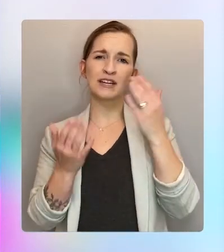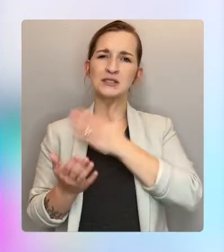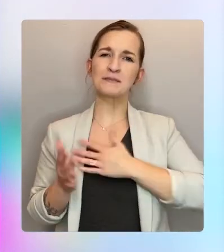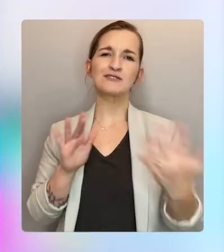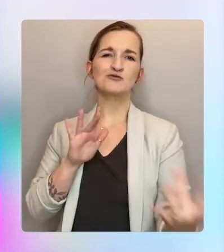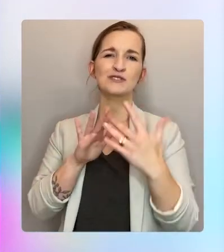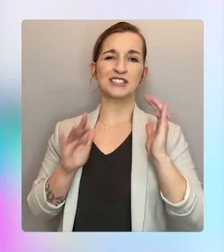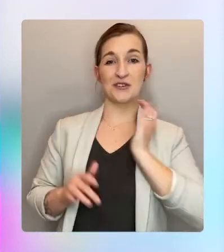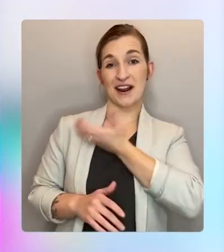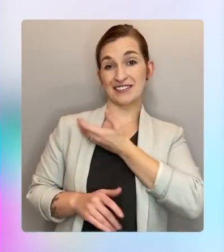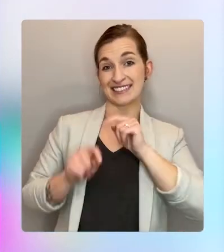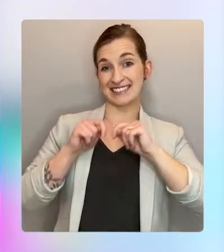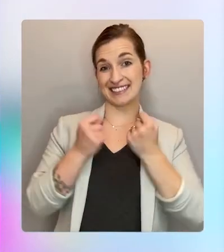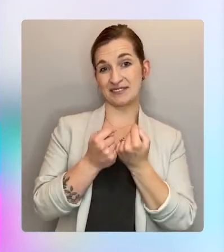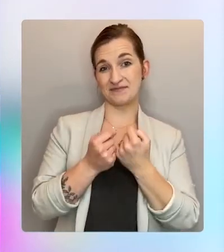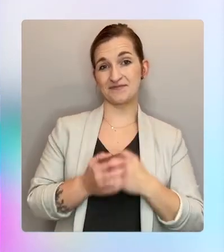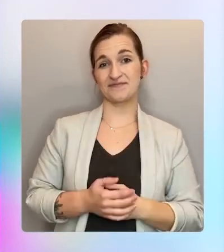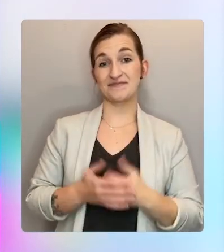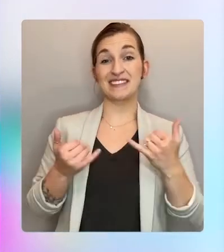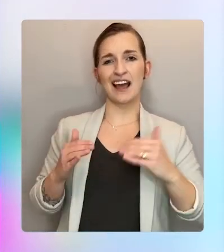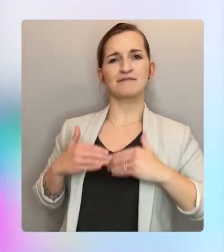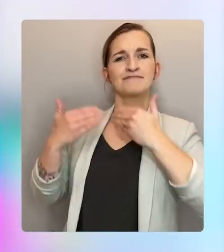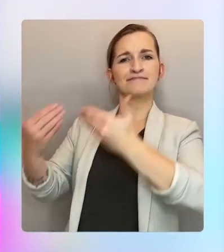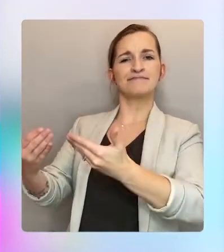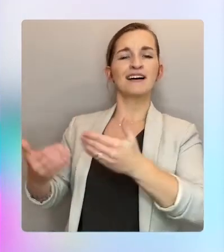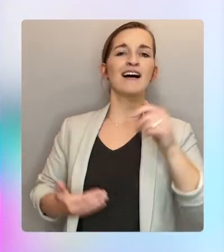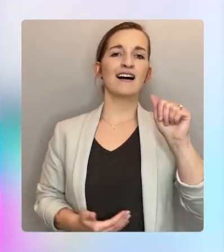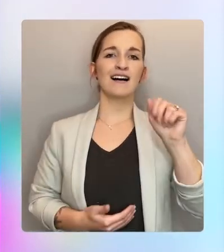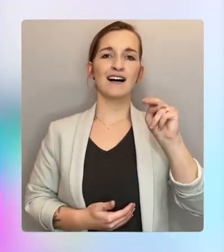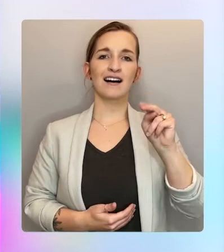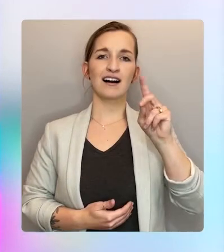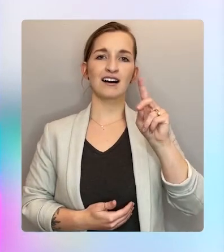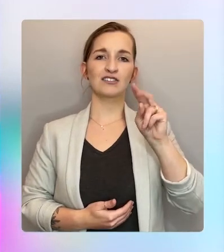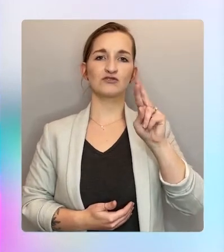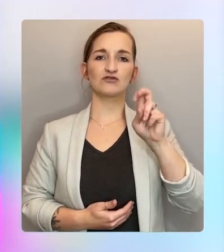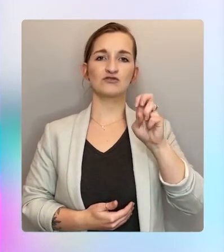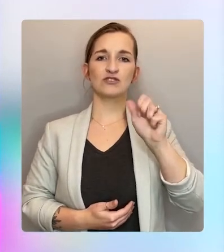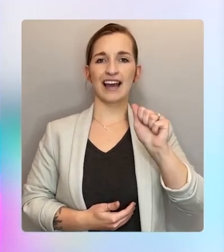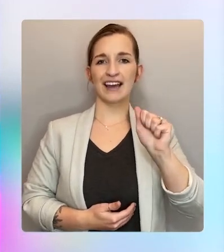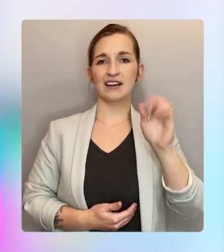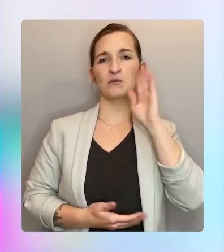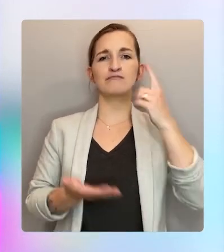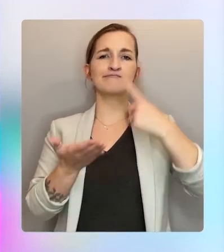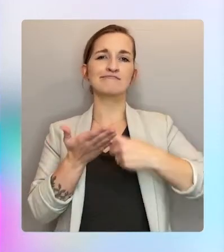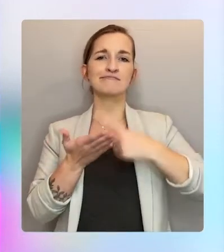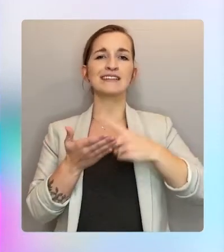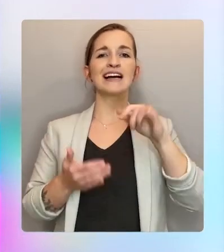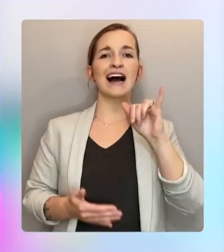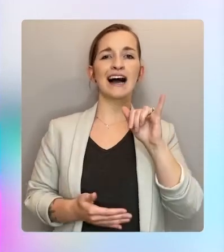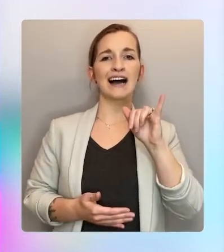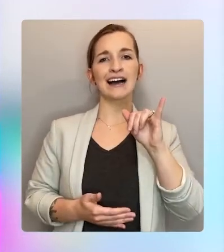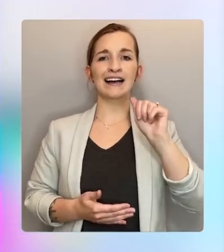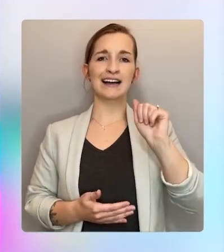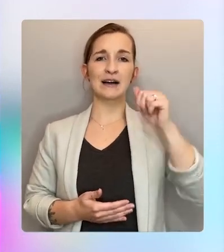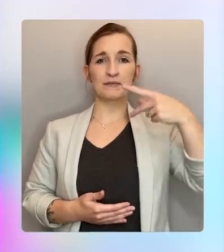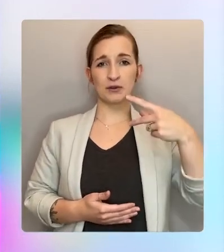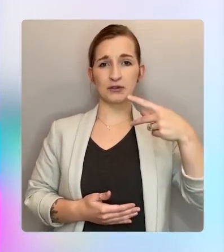Next, I'll turn it over to Andrea to talk about in-app purchases, best practices, and Try Before You Buy.